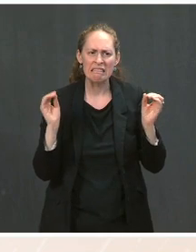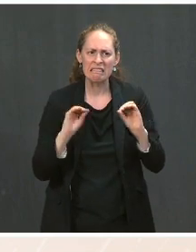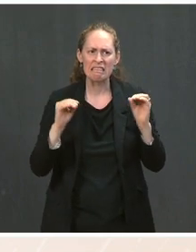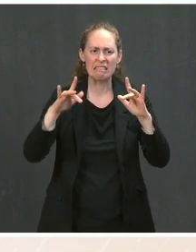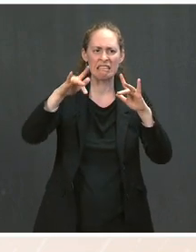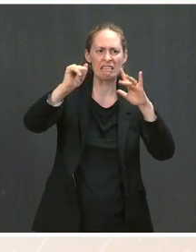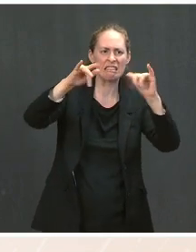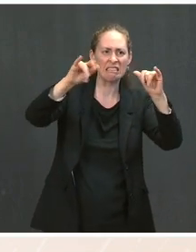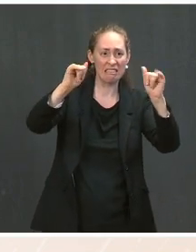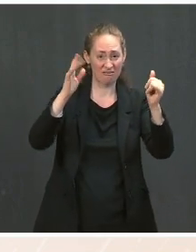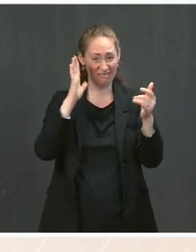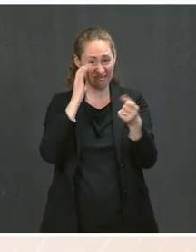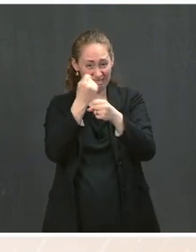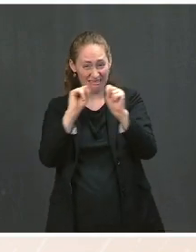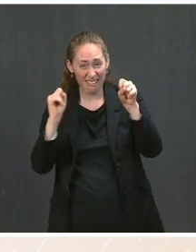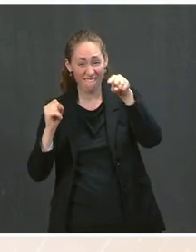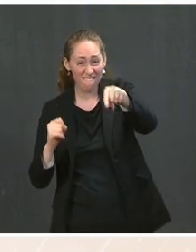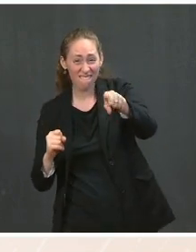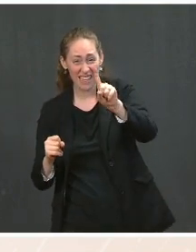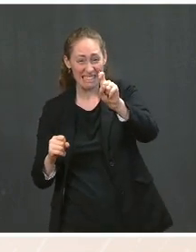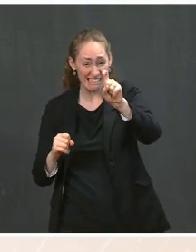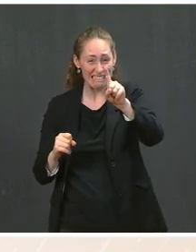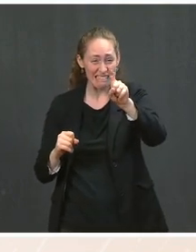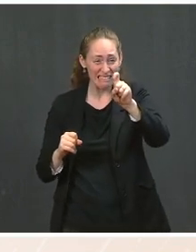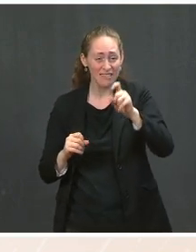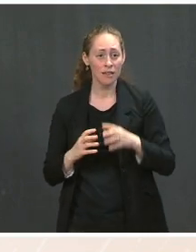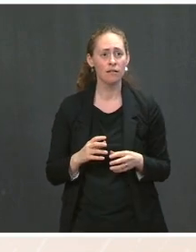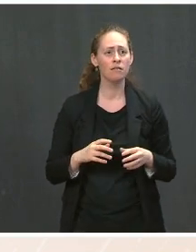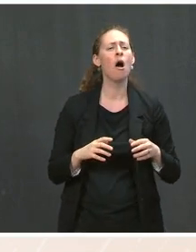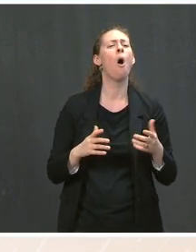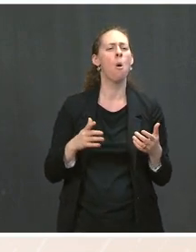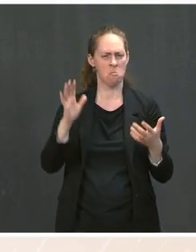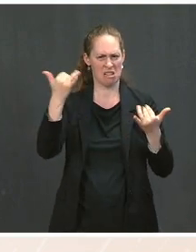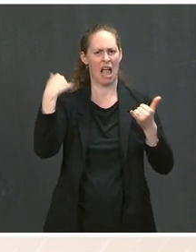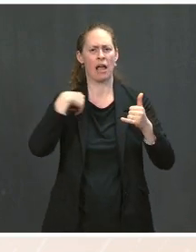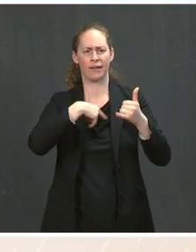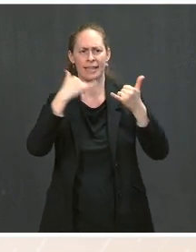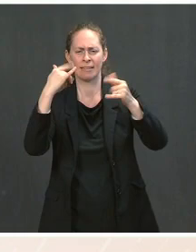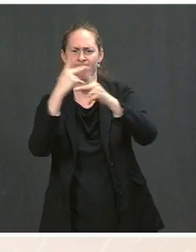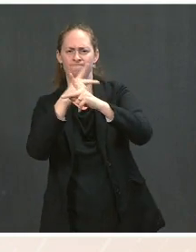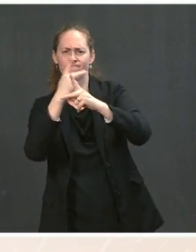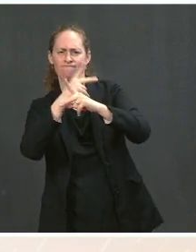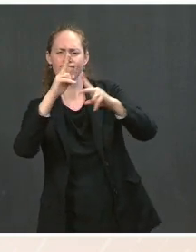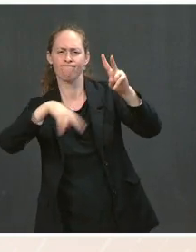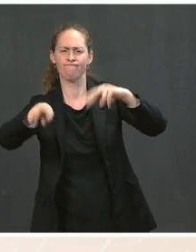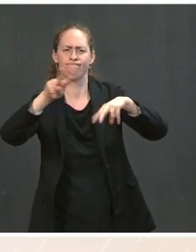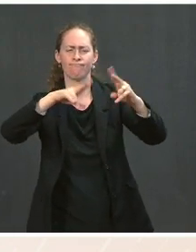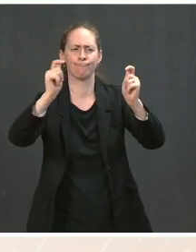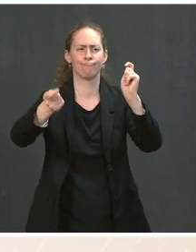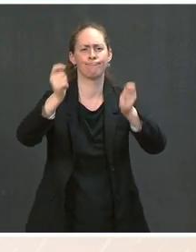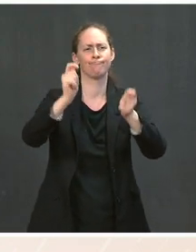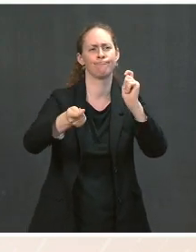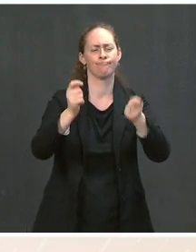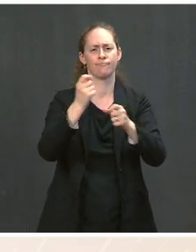Ms. Psaki: Well, I am sure that is assessed as they are making changes or making -- or shifting resources. I would certainly point you to the Department of Homeland Security